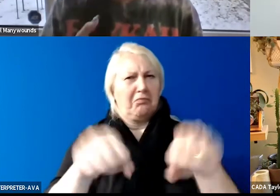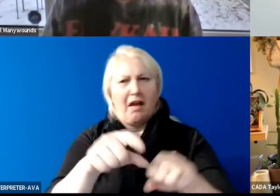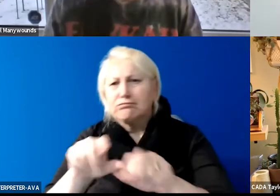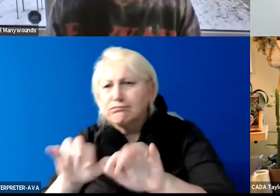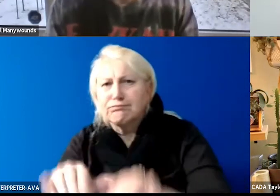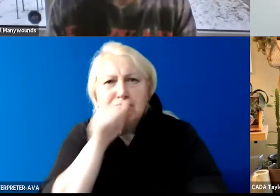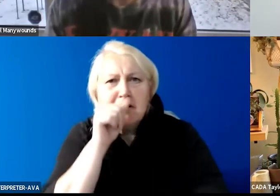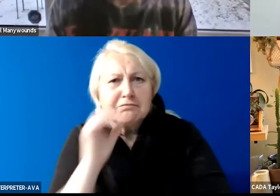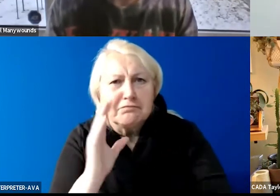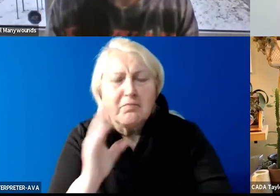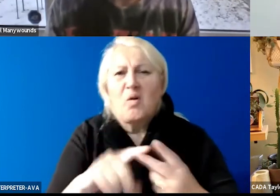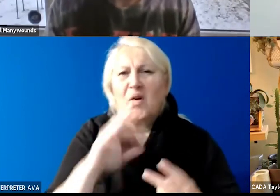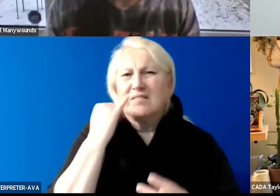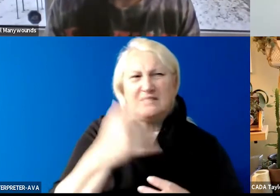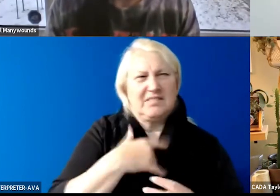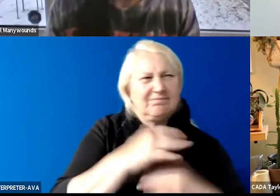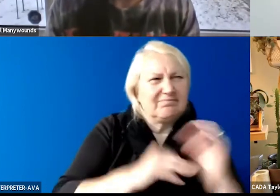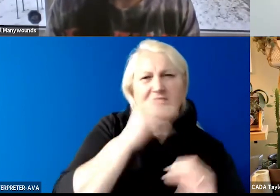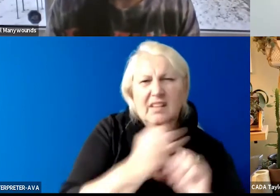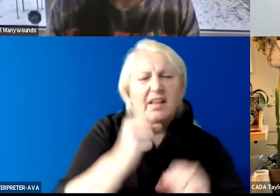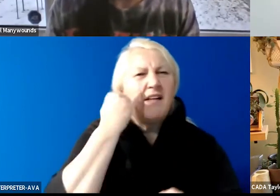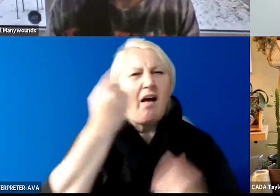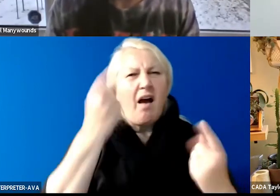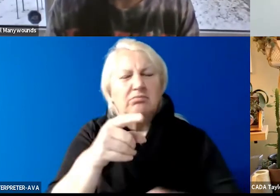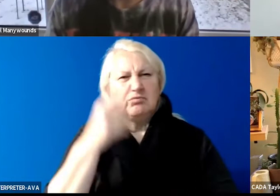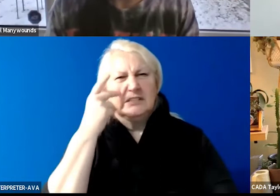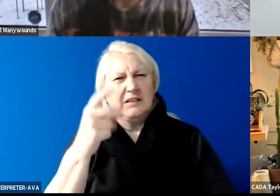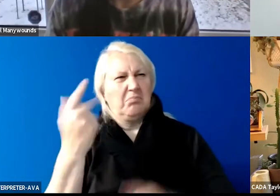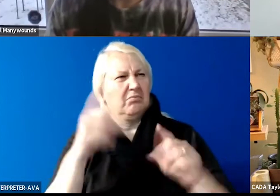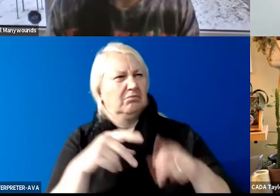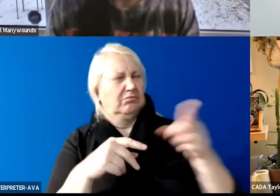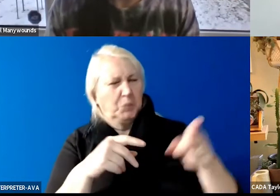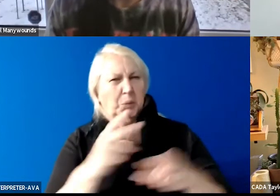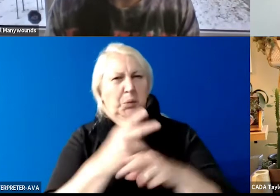that a participant is using harmful or offensive language, or if you feel that the group agreements